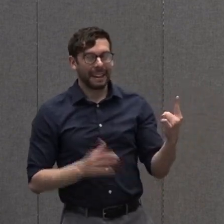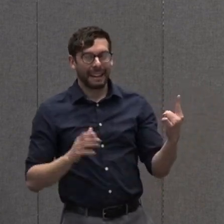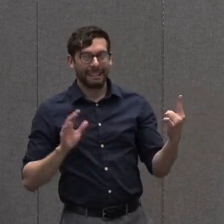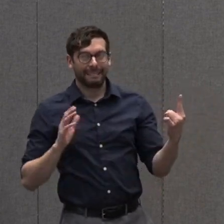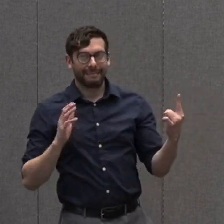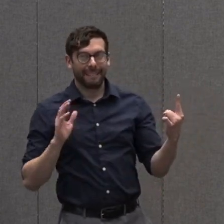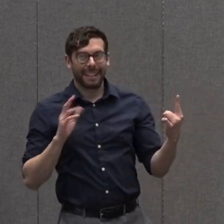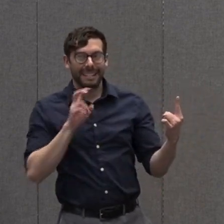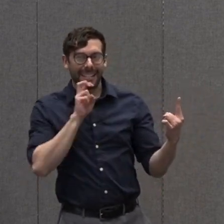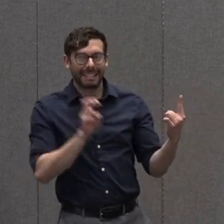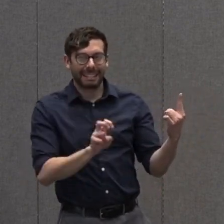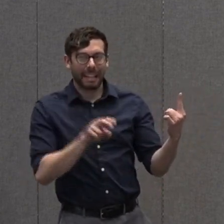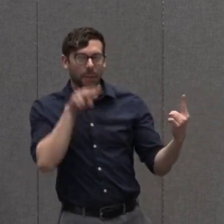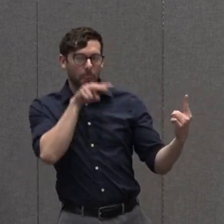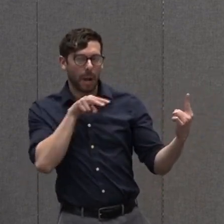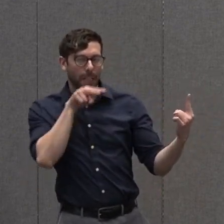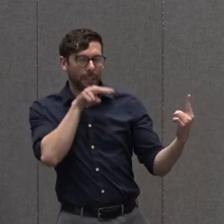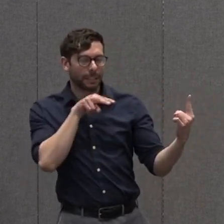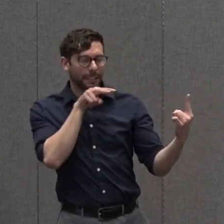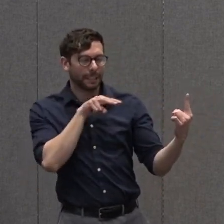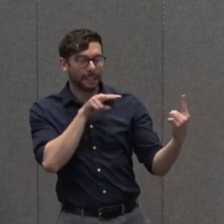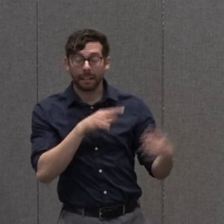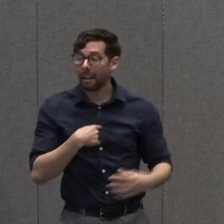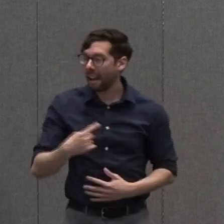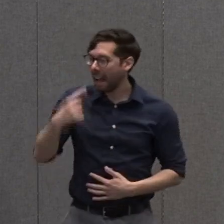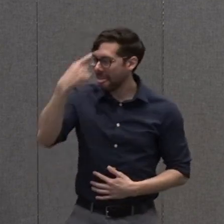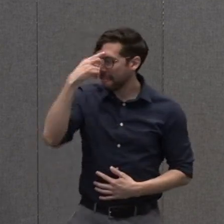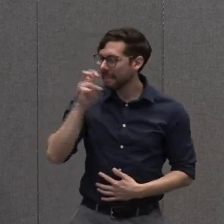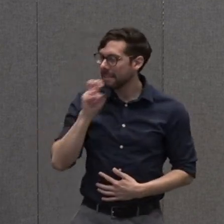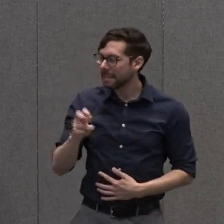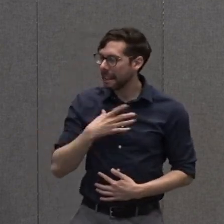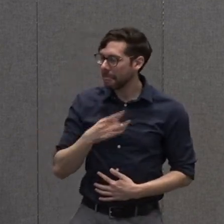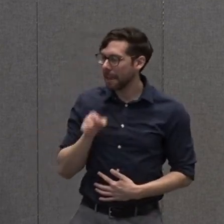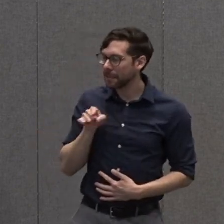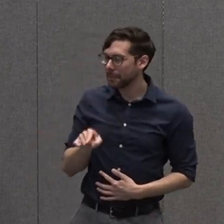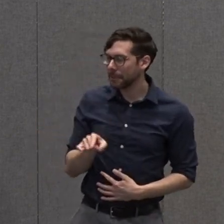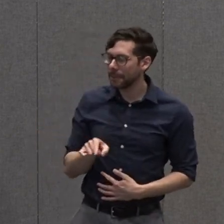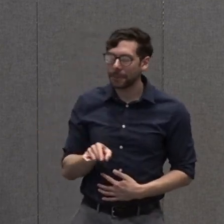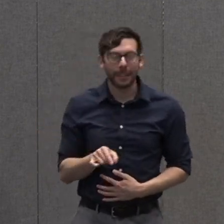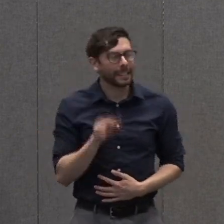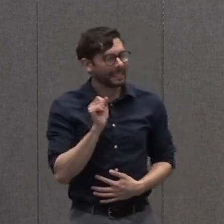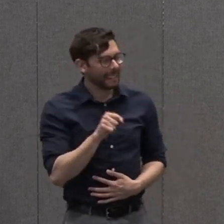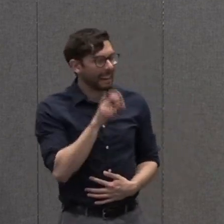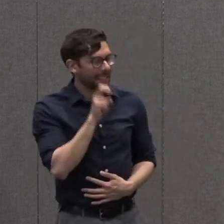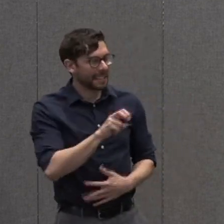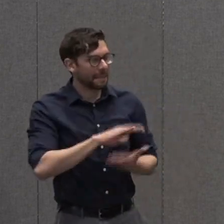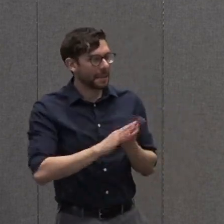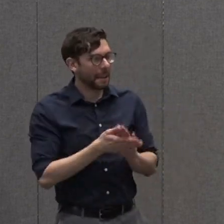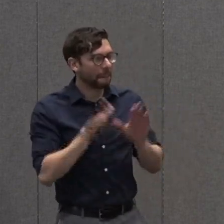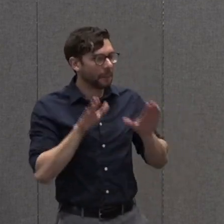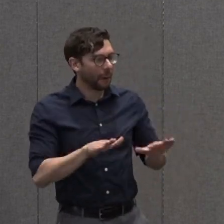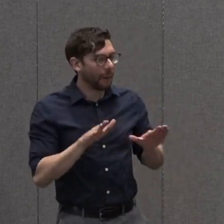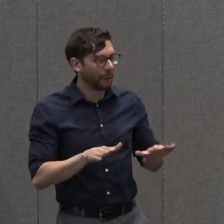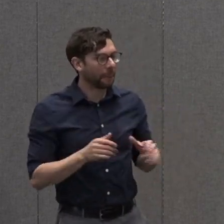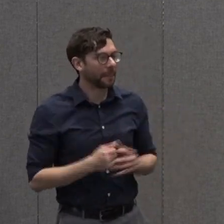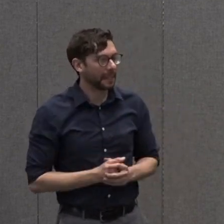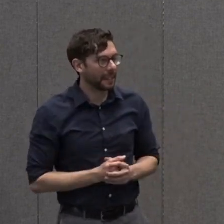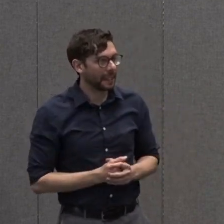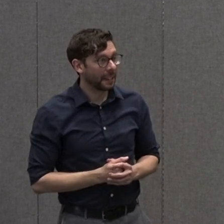I think she likes you. - I think she does. She got very calm, all of a sudden, when you came close. All right. - Okay, let's bring out